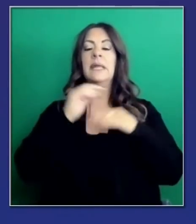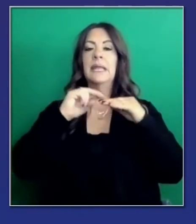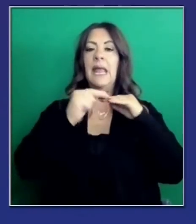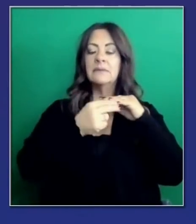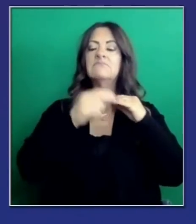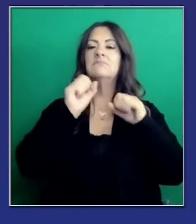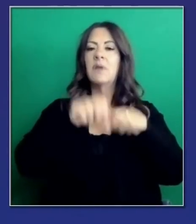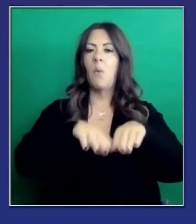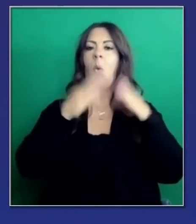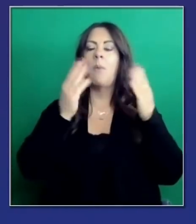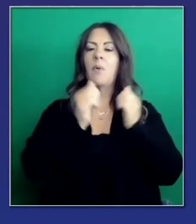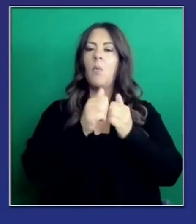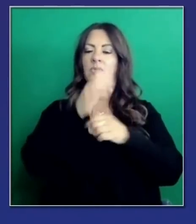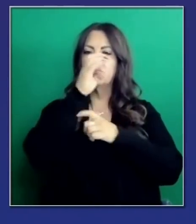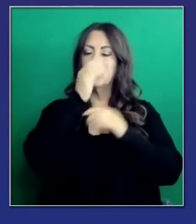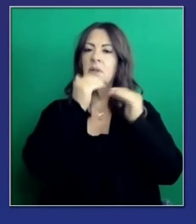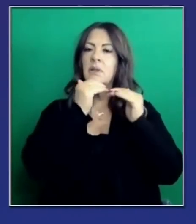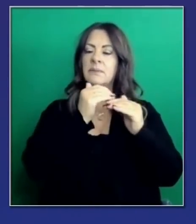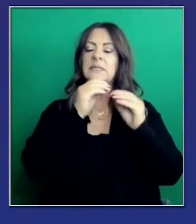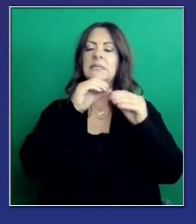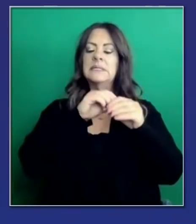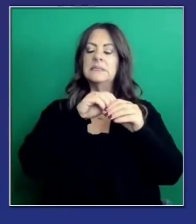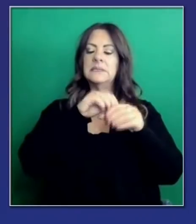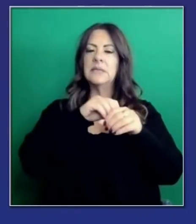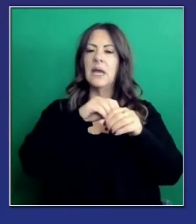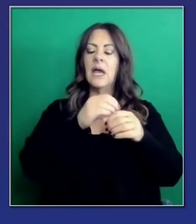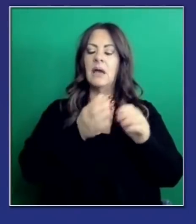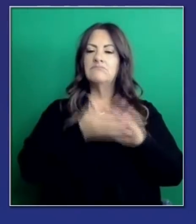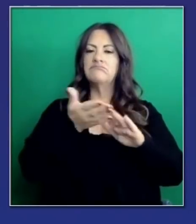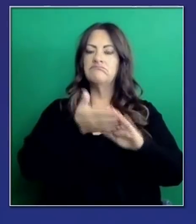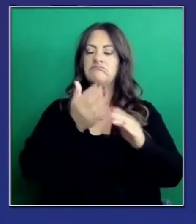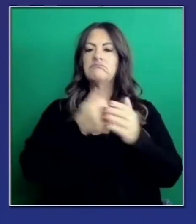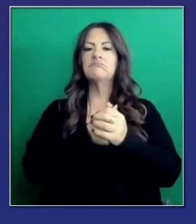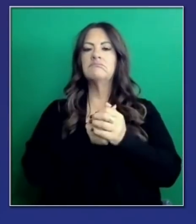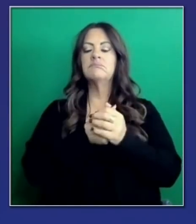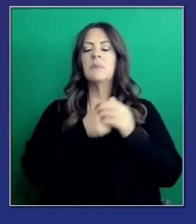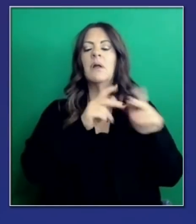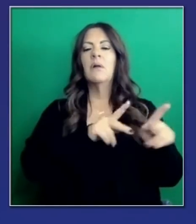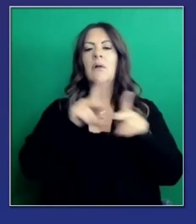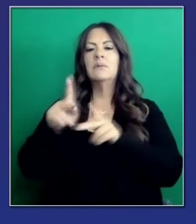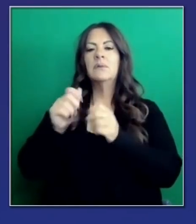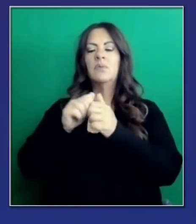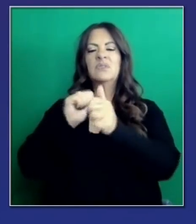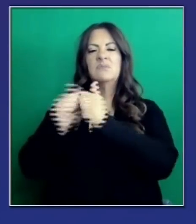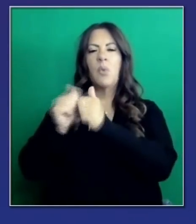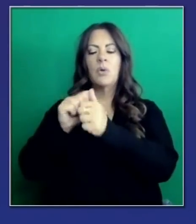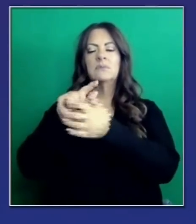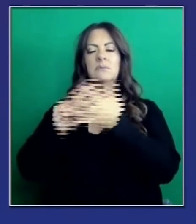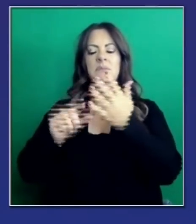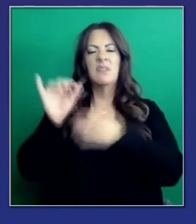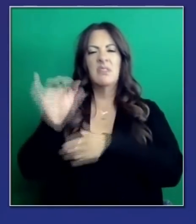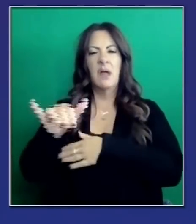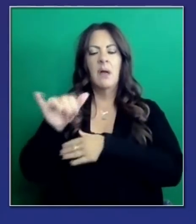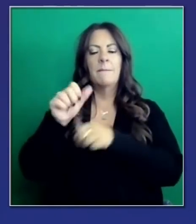TIER, JUST AS AN EXAMPLE -- NOW WE ARE IN THE PURPLE TIER FOR THE VAST MAJORITY OF COUNTIES. THAT MEANS RESTAURANTS CAN OPEN FOR OUTDOOR DINING WITH MODIFICATIONS. NAIL SALONS AND HAIR SALONS CAN OPEN WITH MODIFICATIONS.